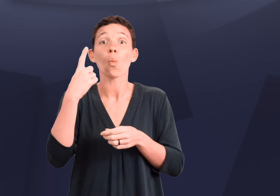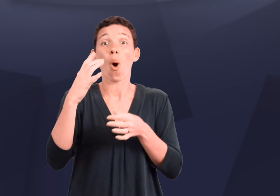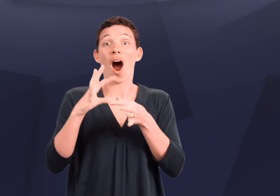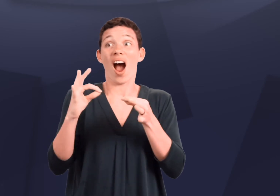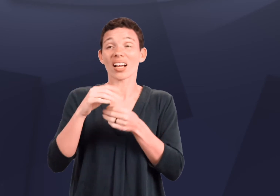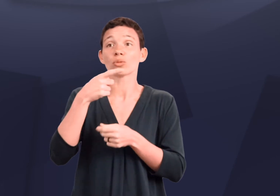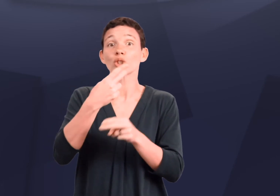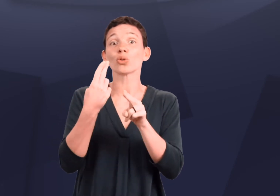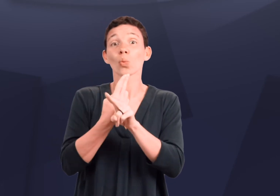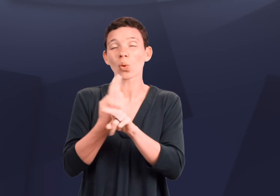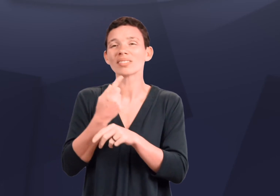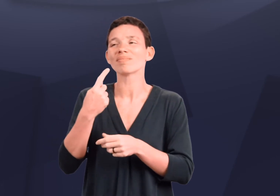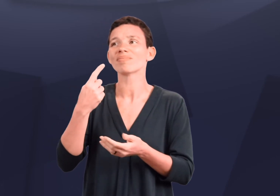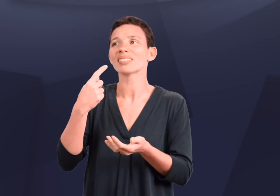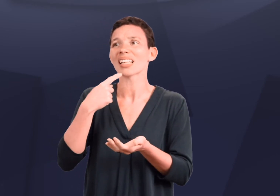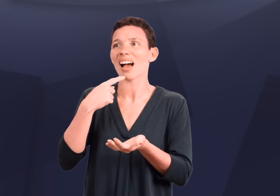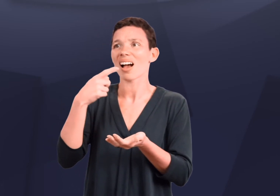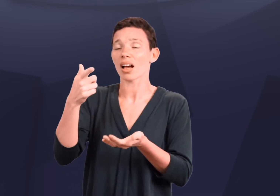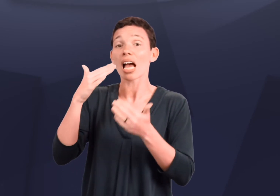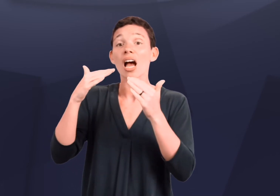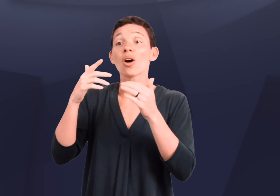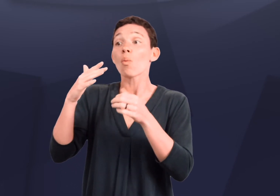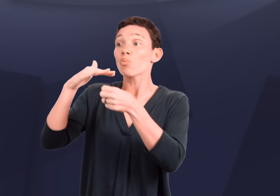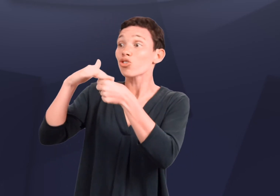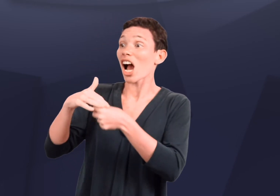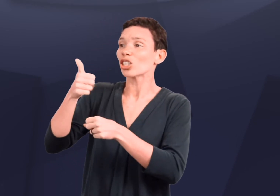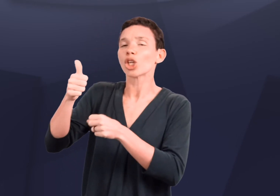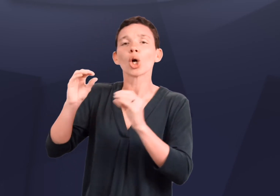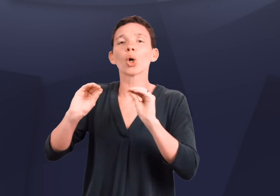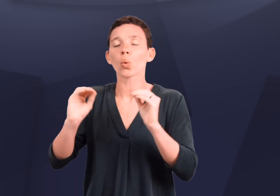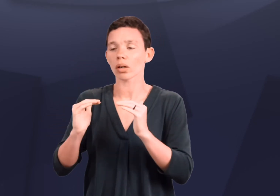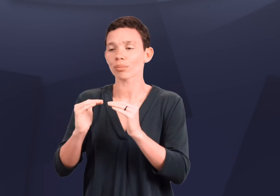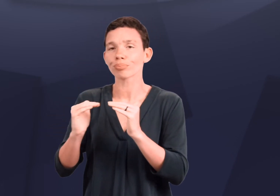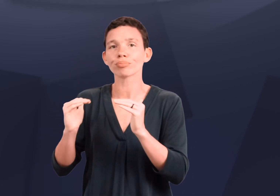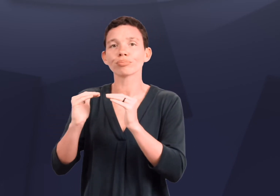I really enjoy listening to her work, and one of the things that stood out to me was